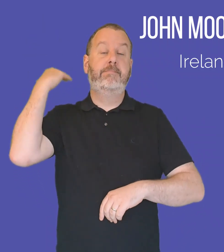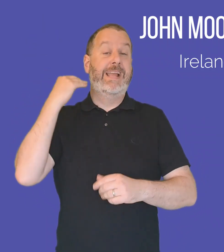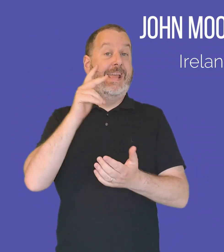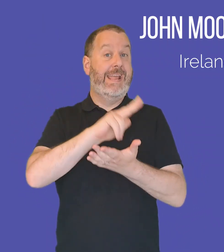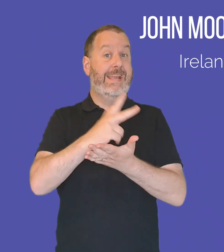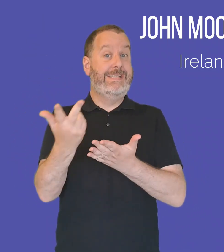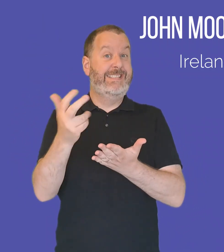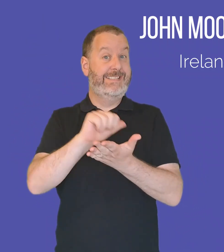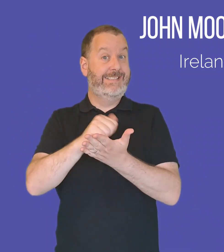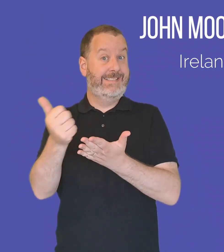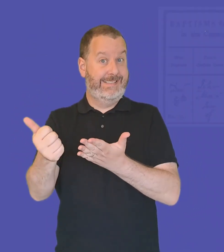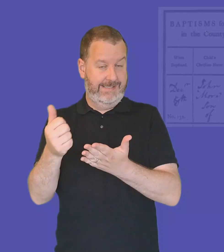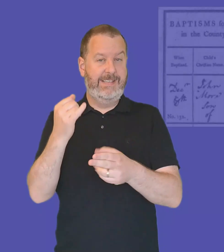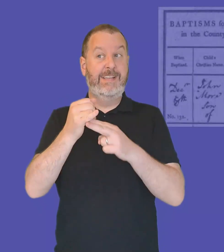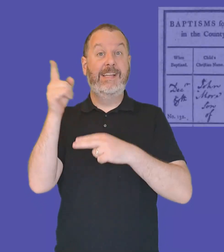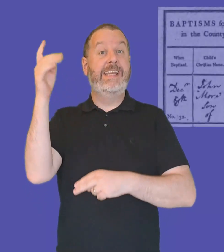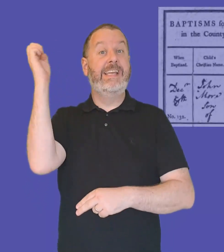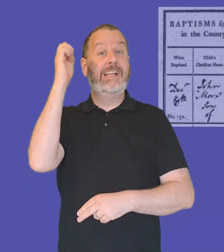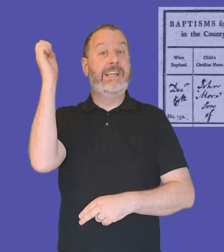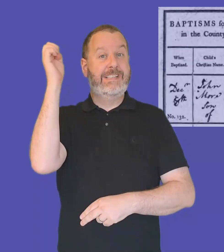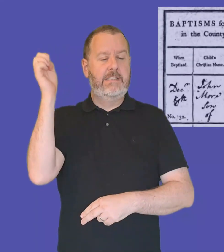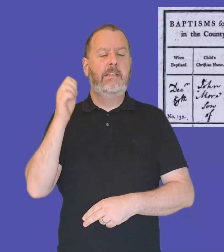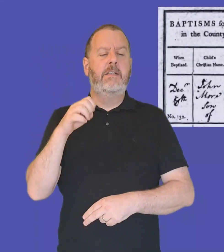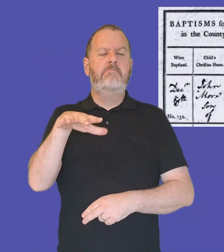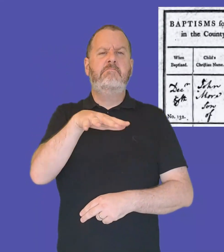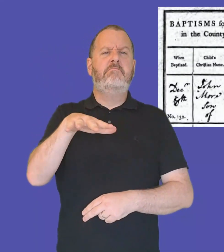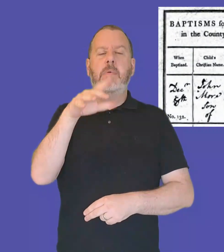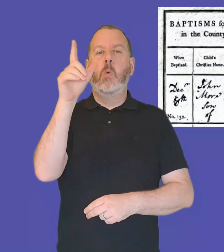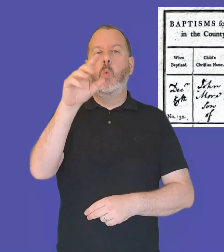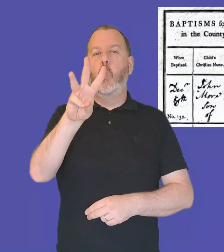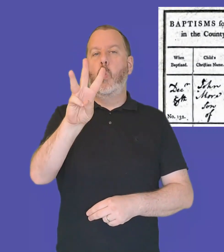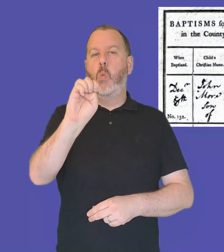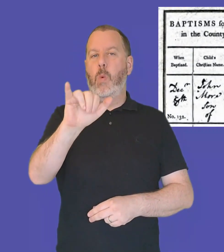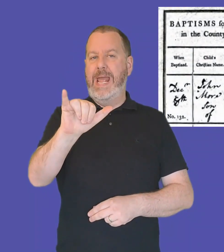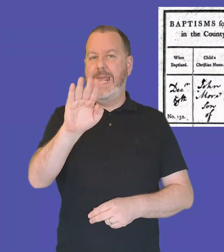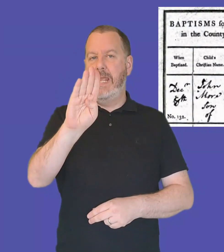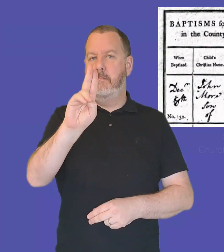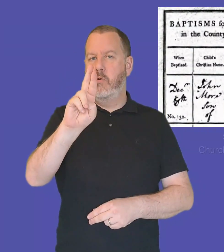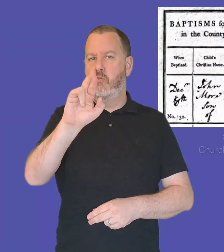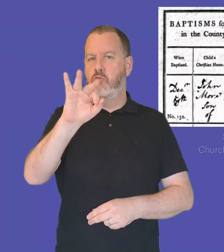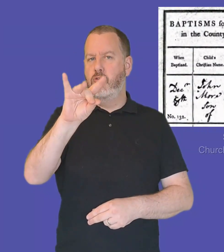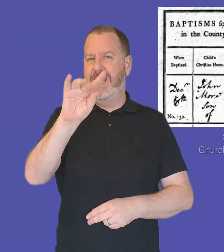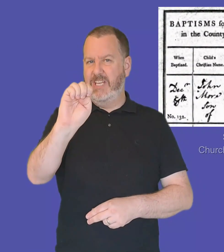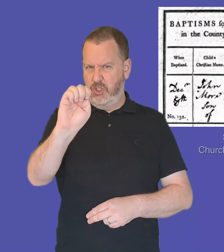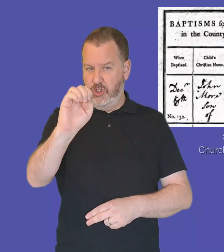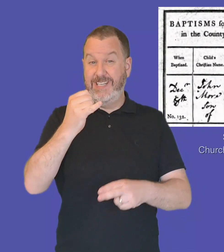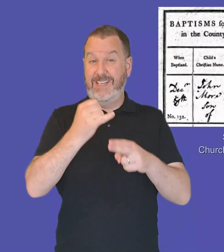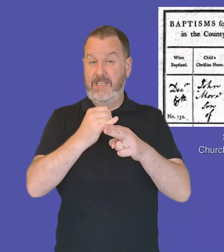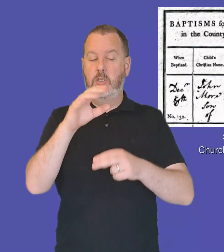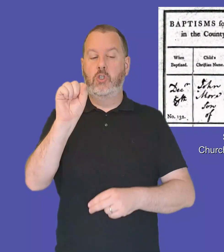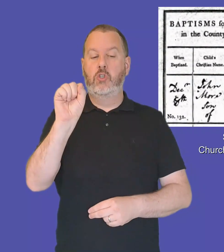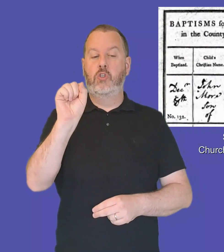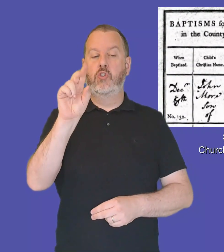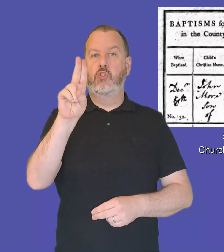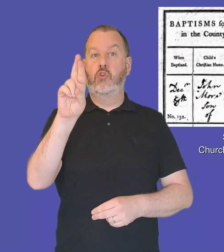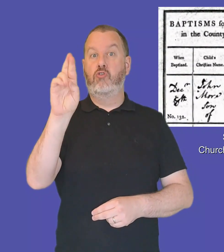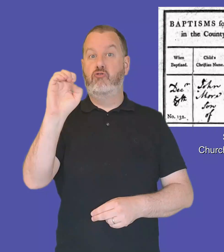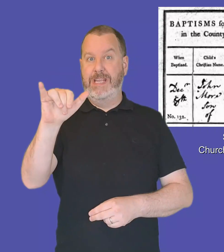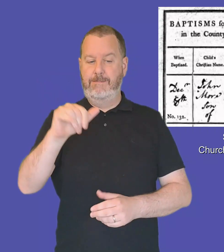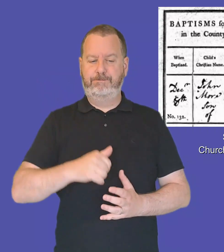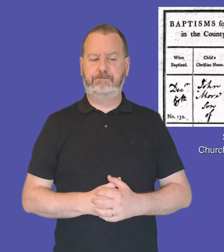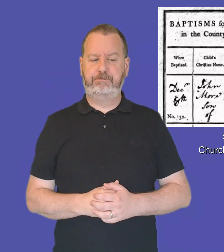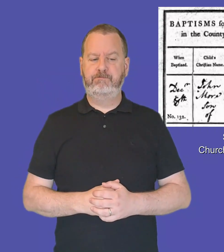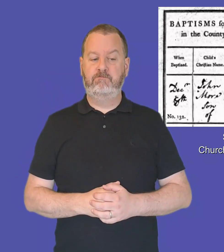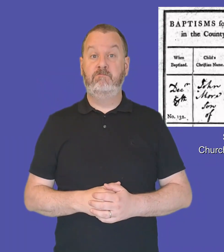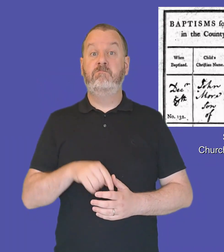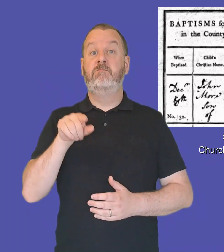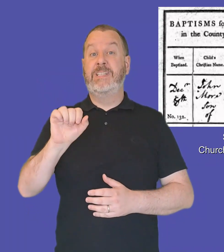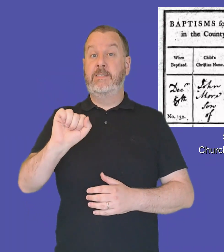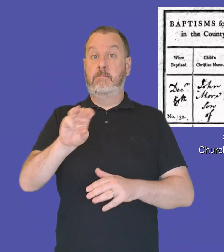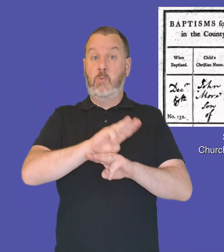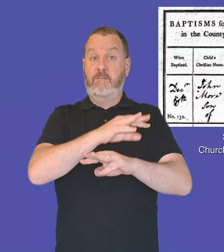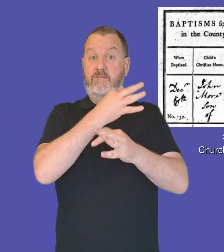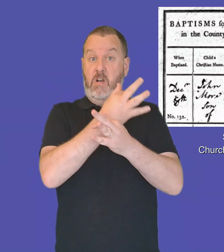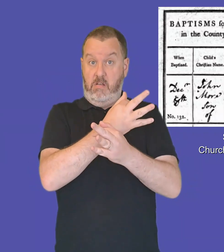Napier was born in 1816 in Weybridge, Surrey.